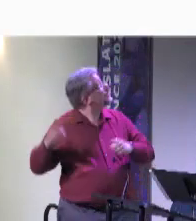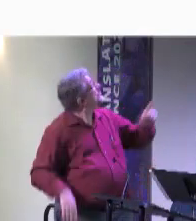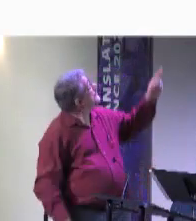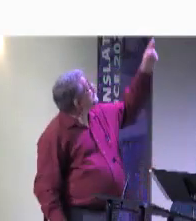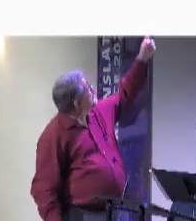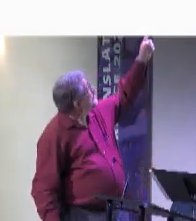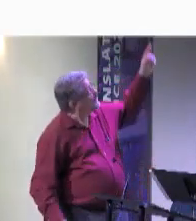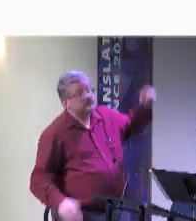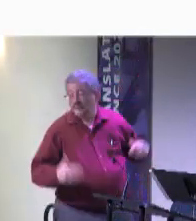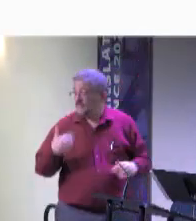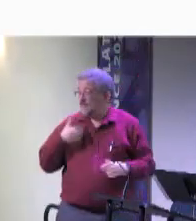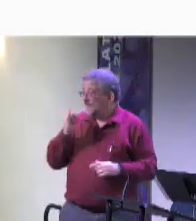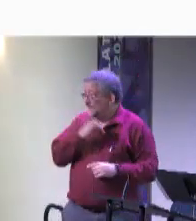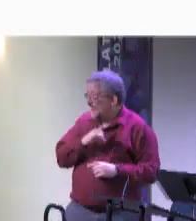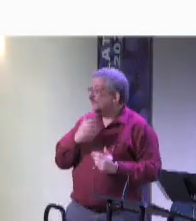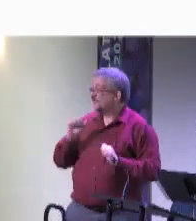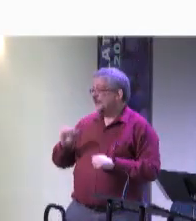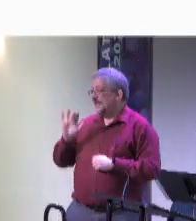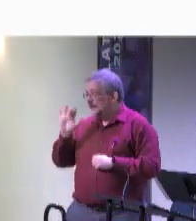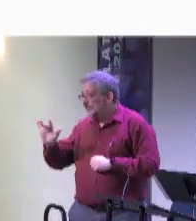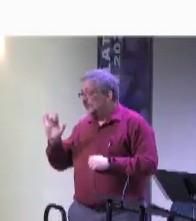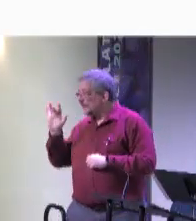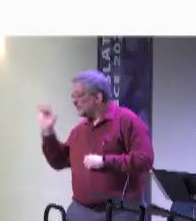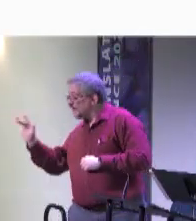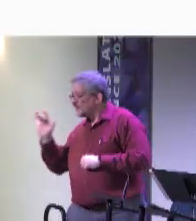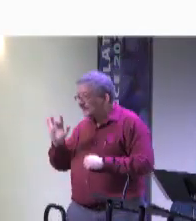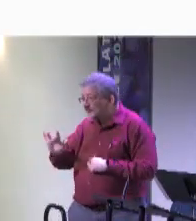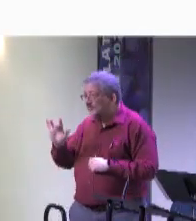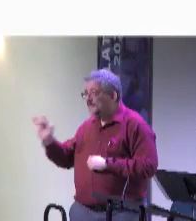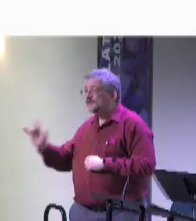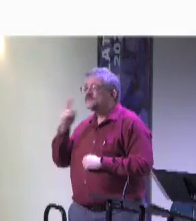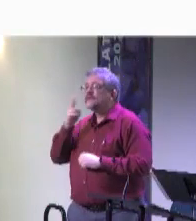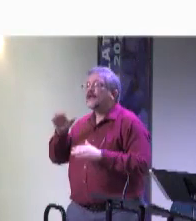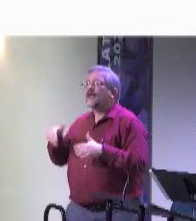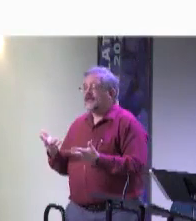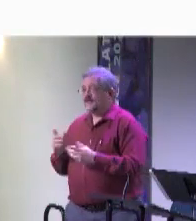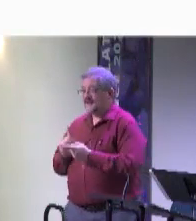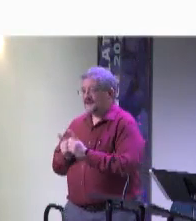And if you will notice the scriptures listed where Capernaum appears. Those that are blue are those that have been already recorded.